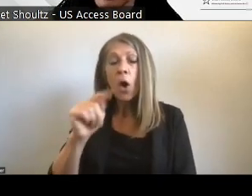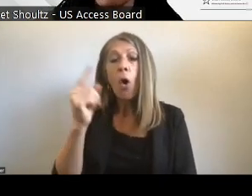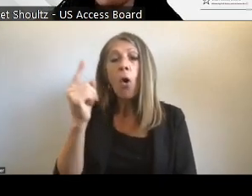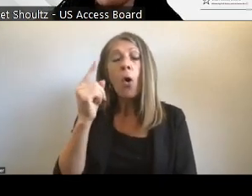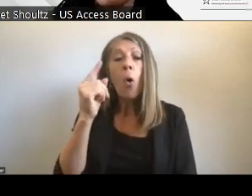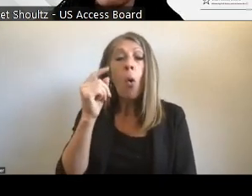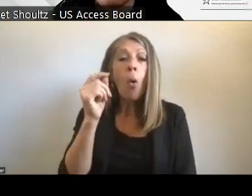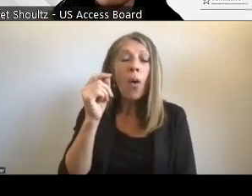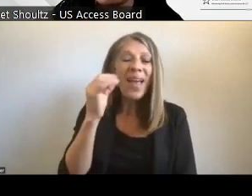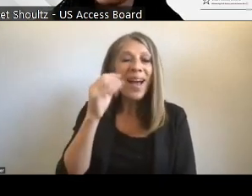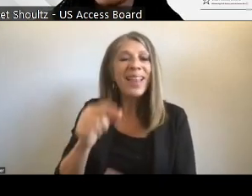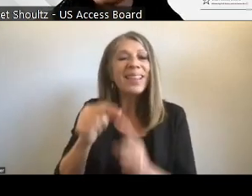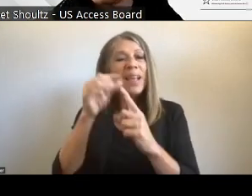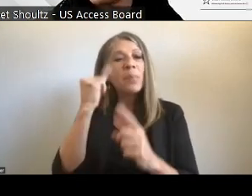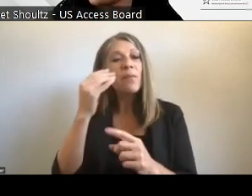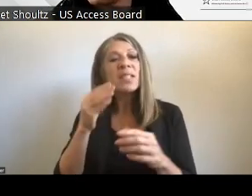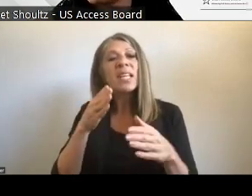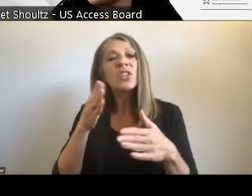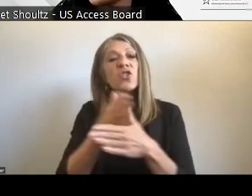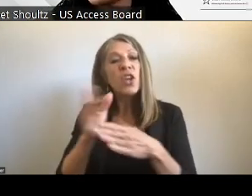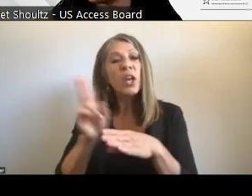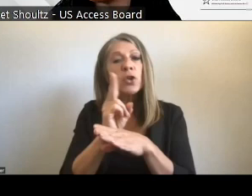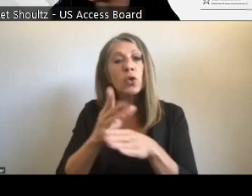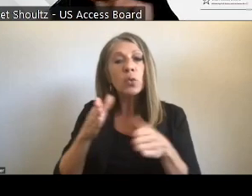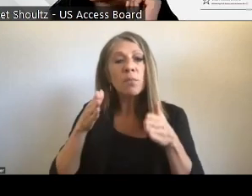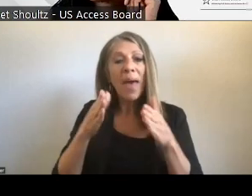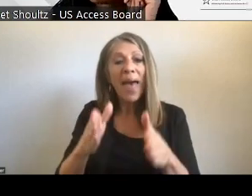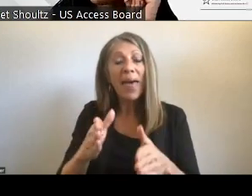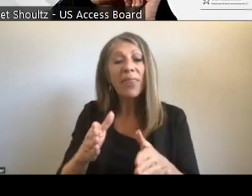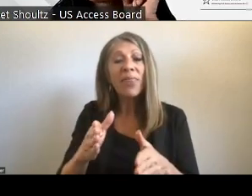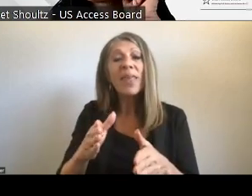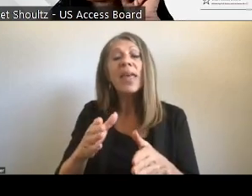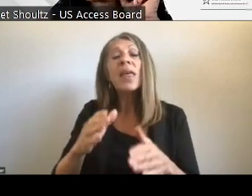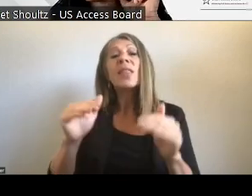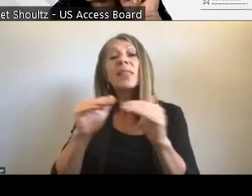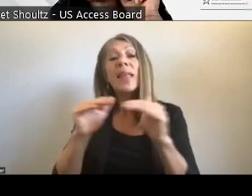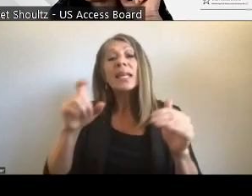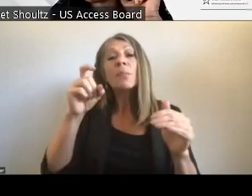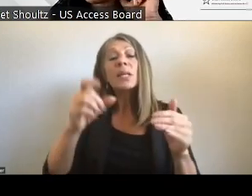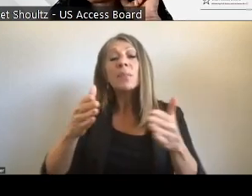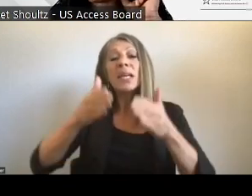path. At a shared use path the landing must be as wide as the shared use path.